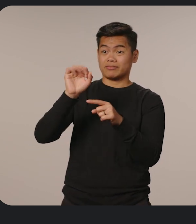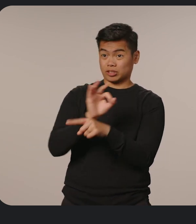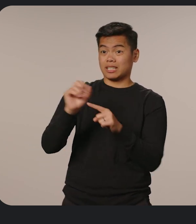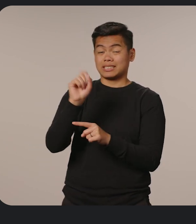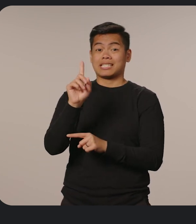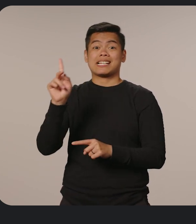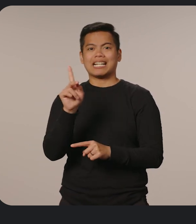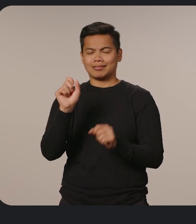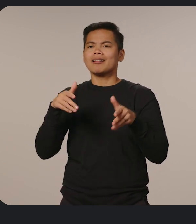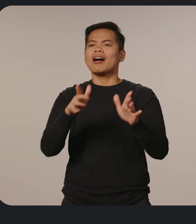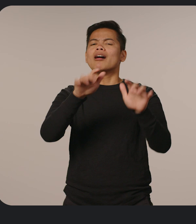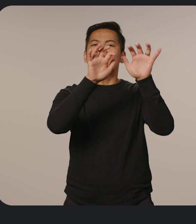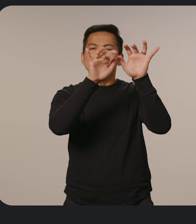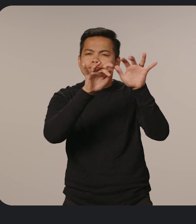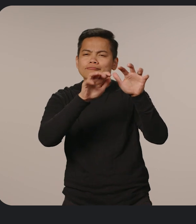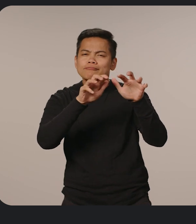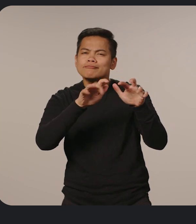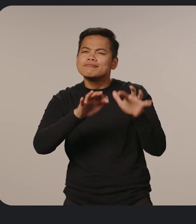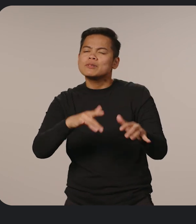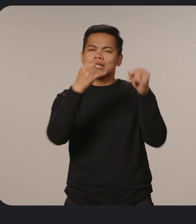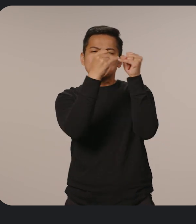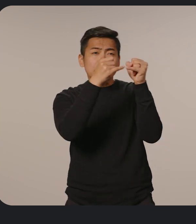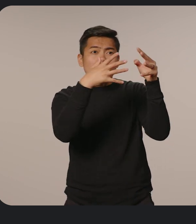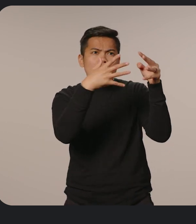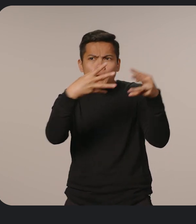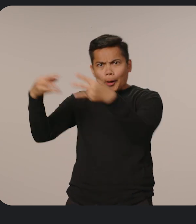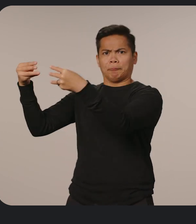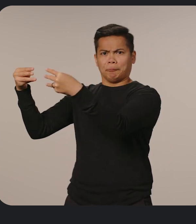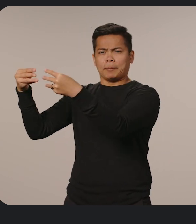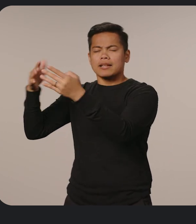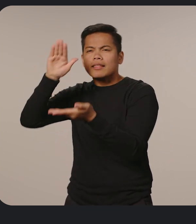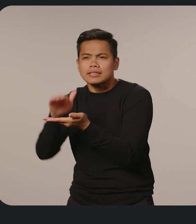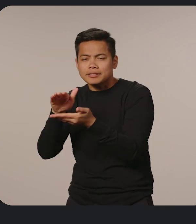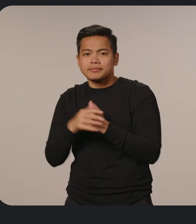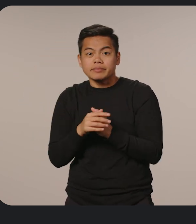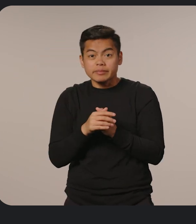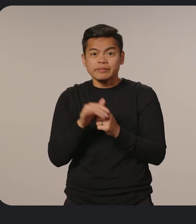to write triggers in just a few lines of code so let's use it to create a server